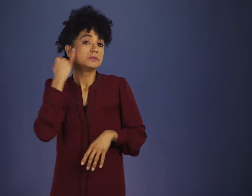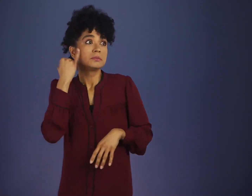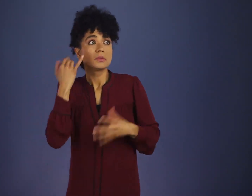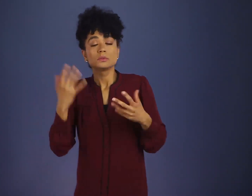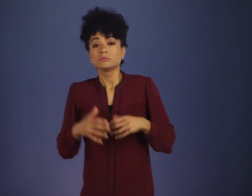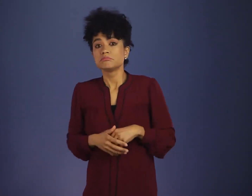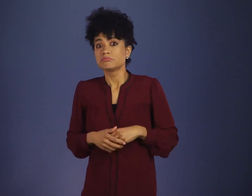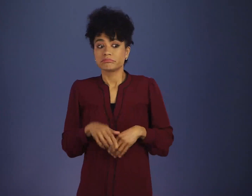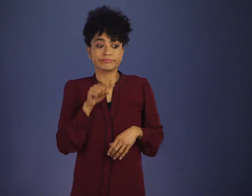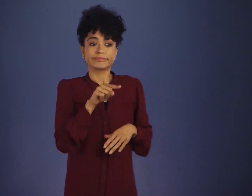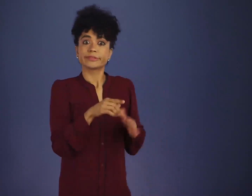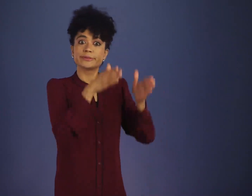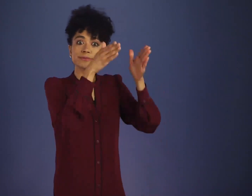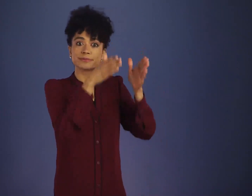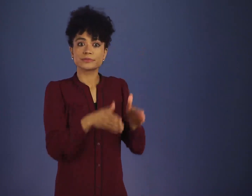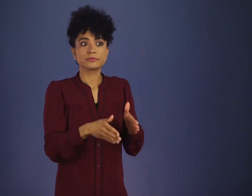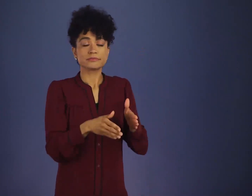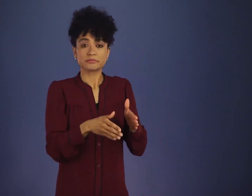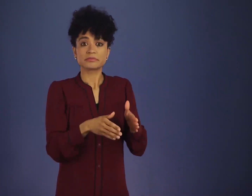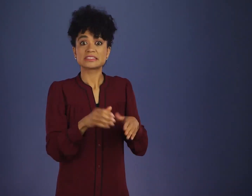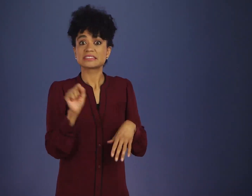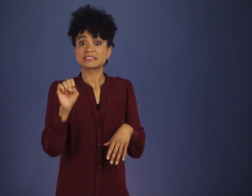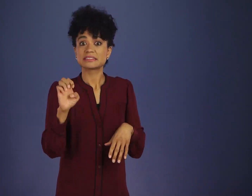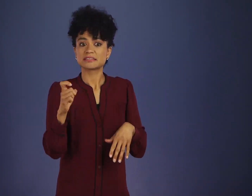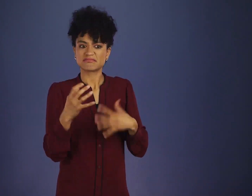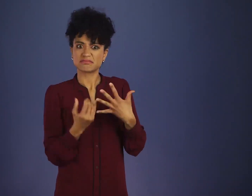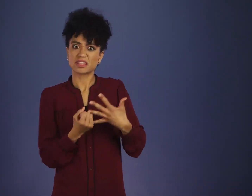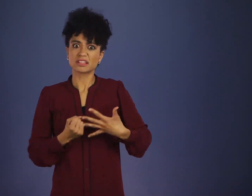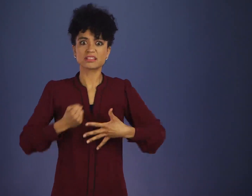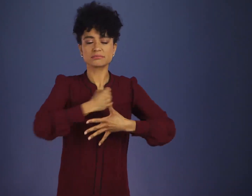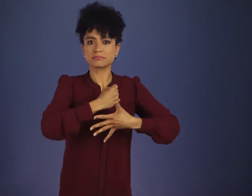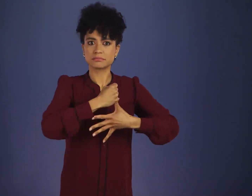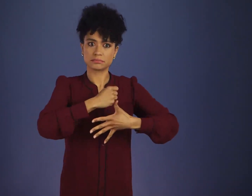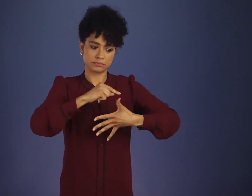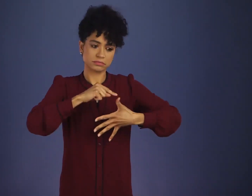Suppose a person places sex desire ahead of everything else.